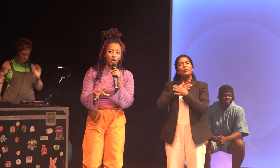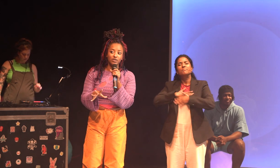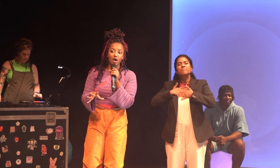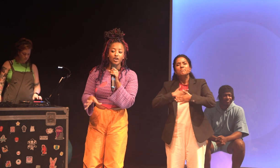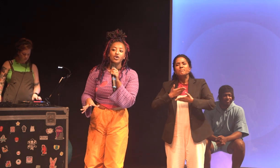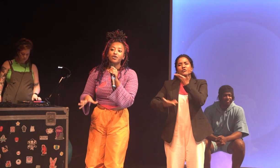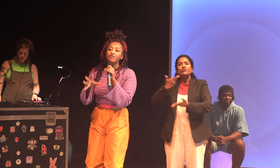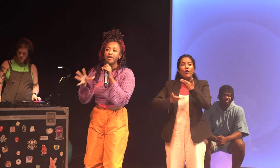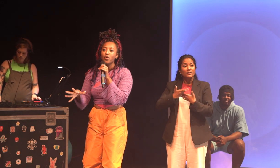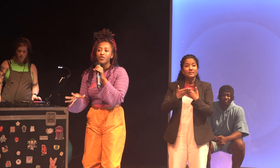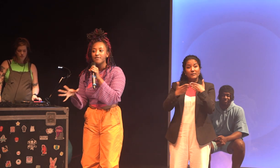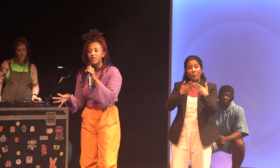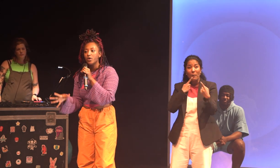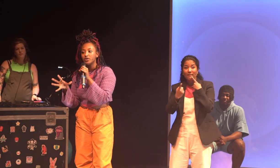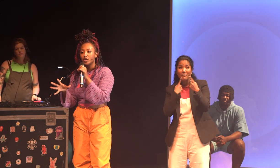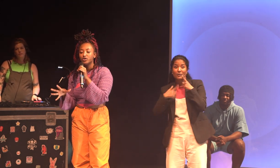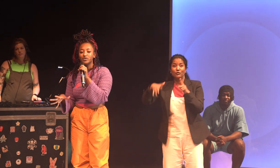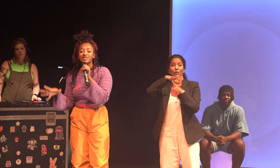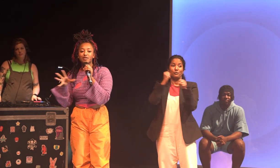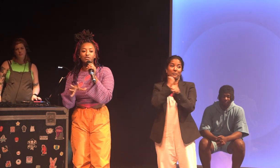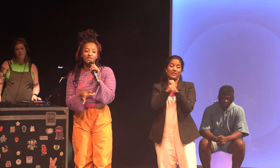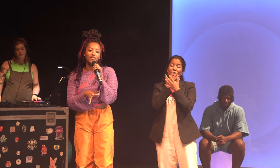show tonight, you can find all the info on our socials, and there's lots of info